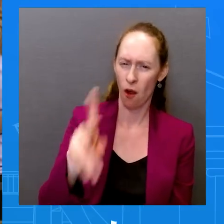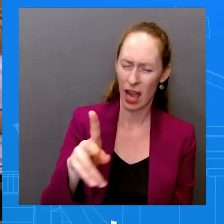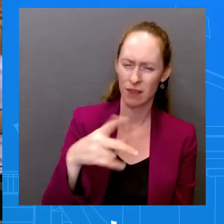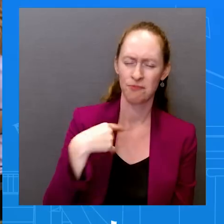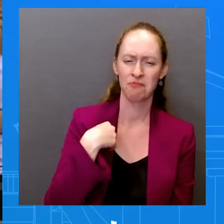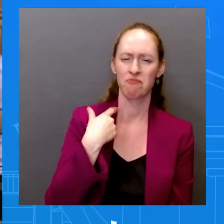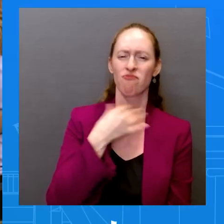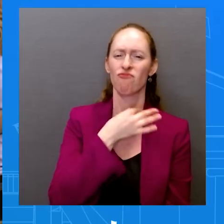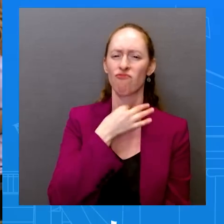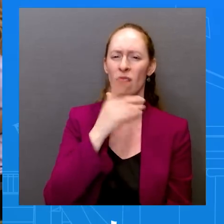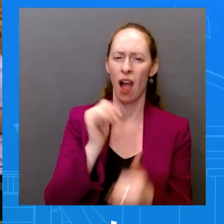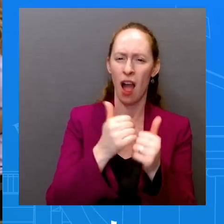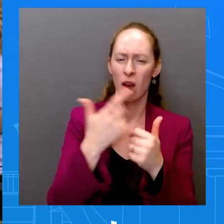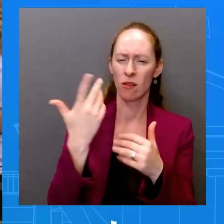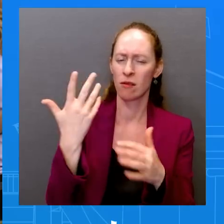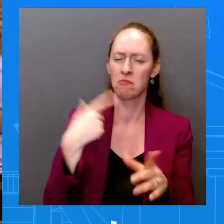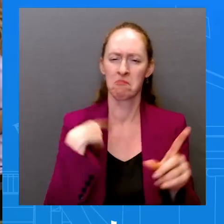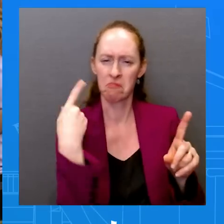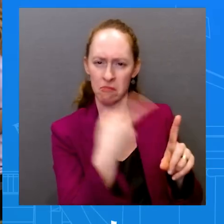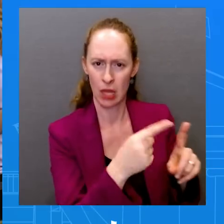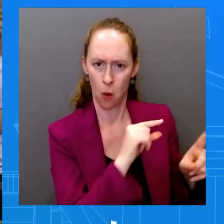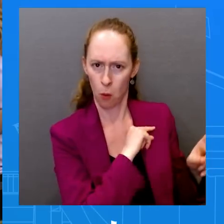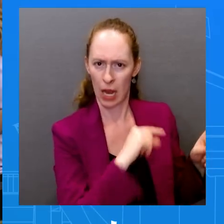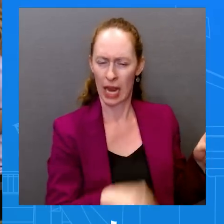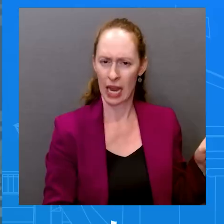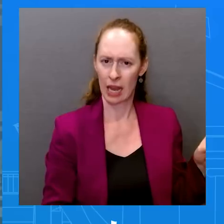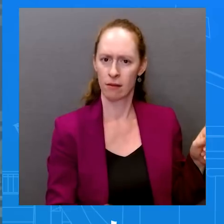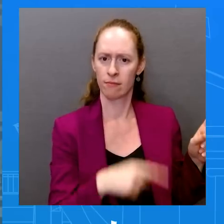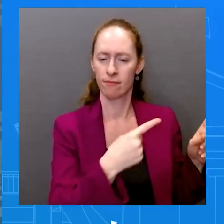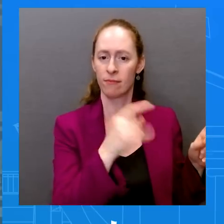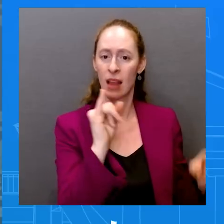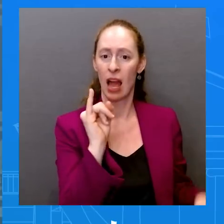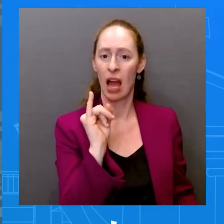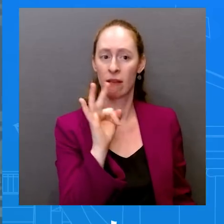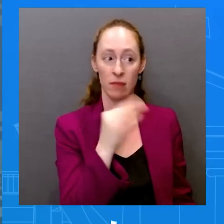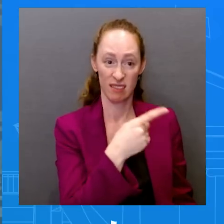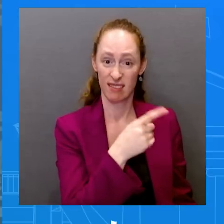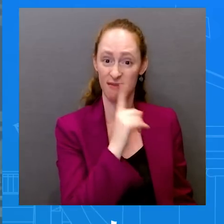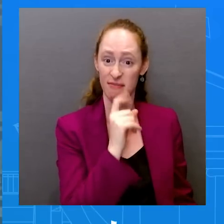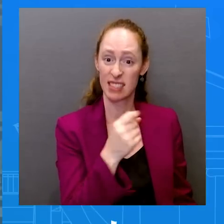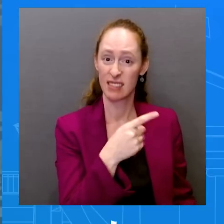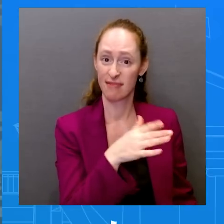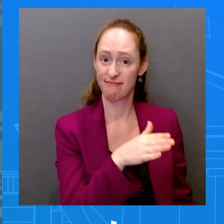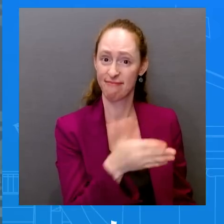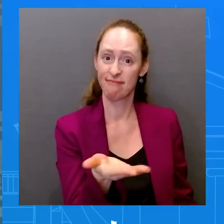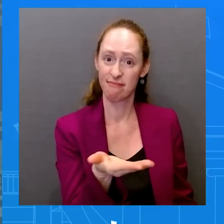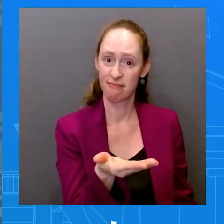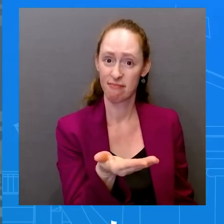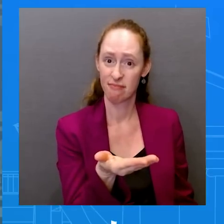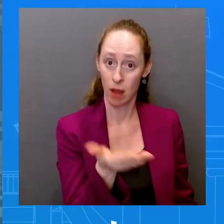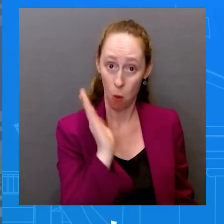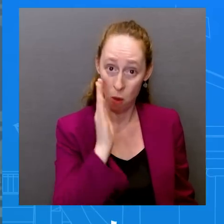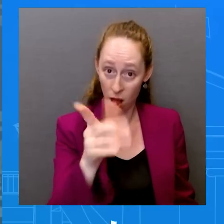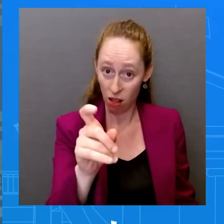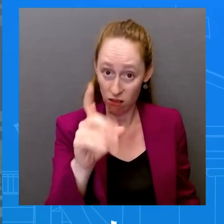should we expect the President would travel to any service? Ms. Jean-Pierre: Well, we think it's inappropriate to actually be talking about that at this time,